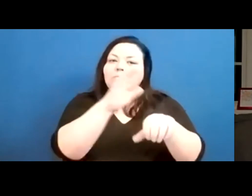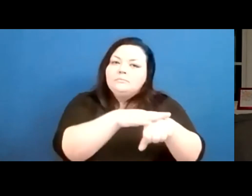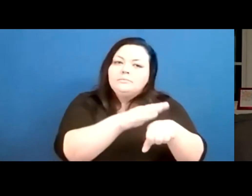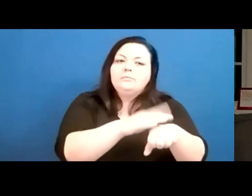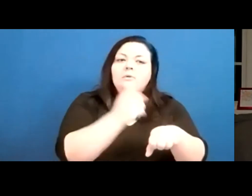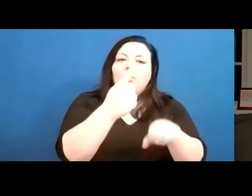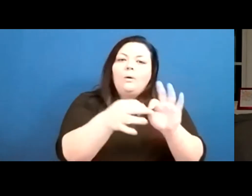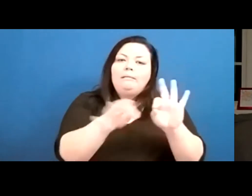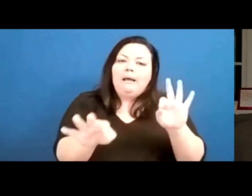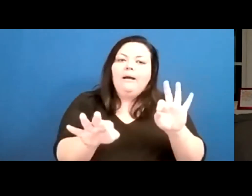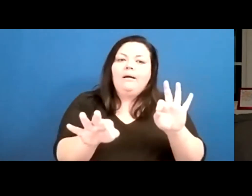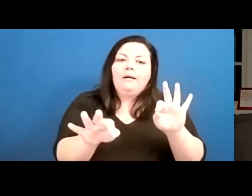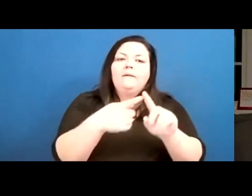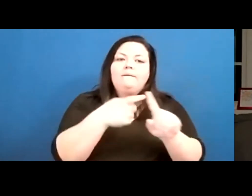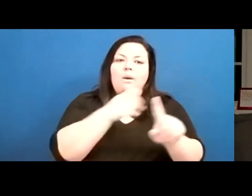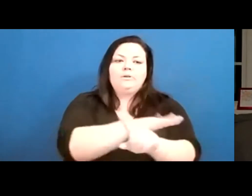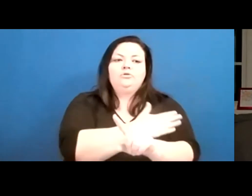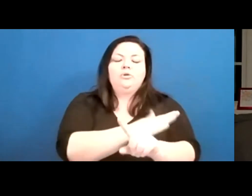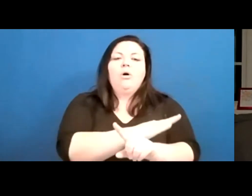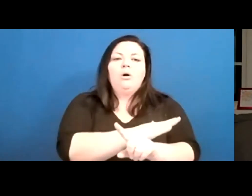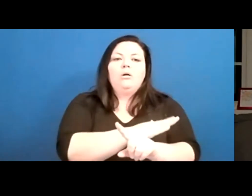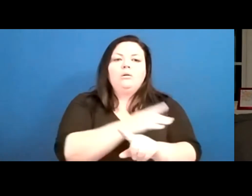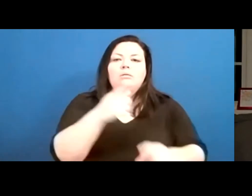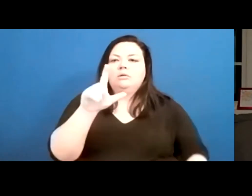from a song by Lucy Dacus, um,